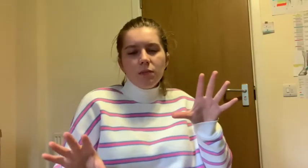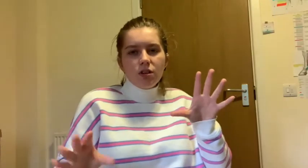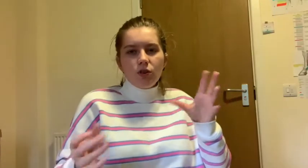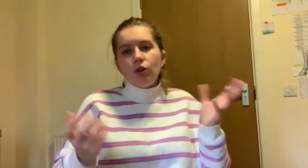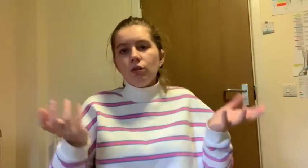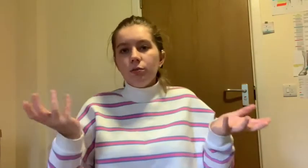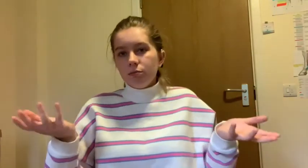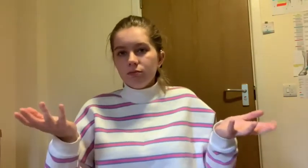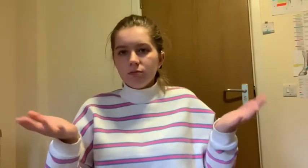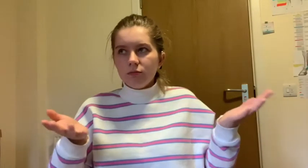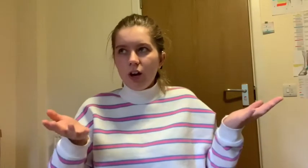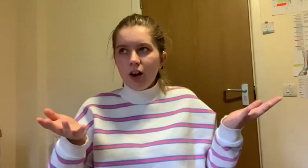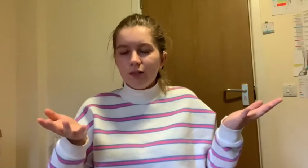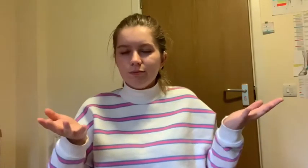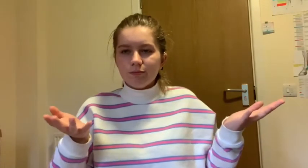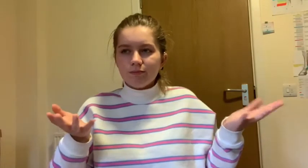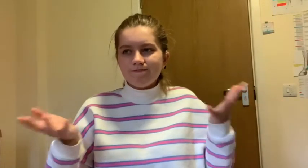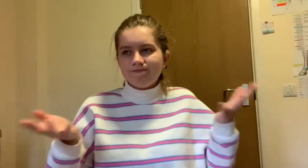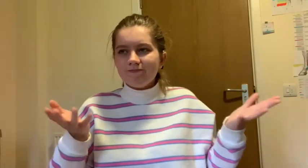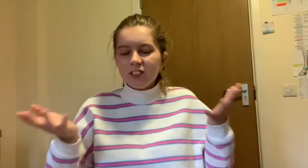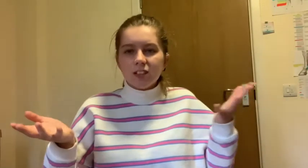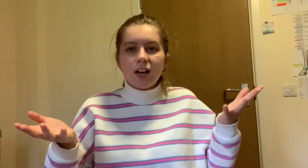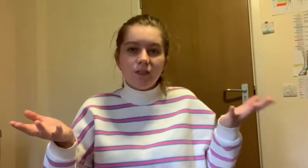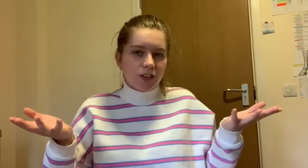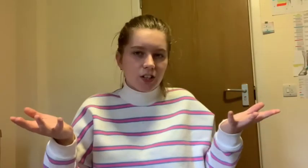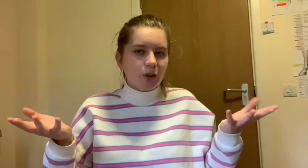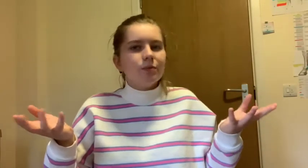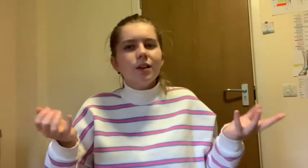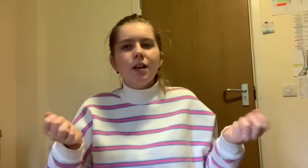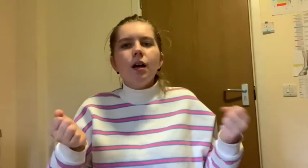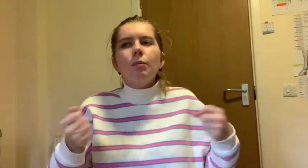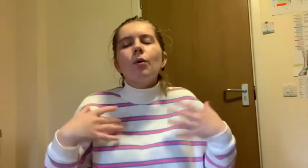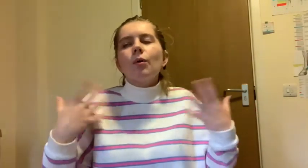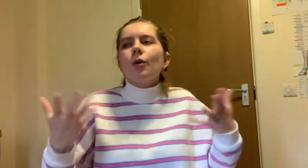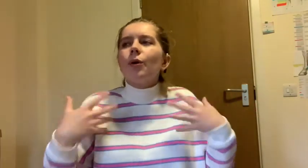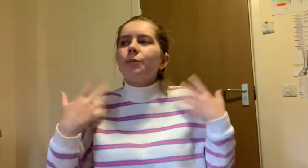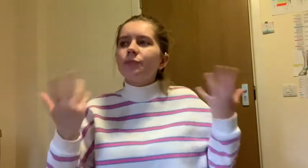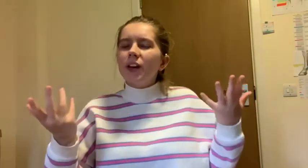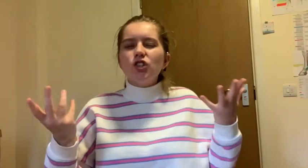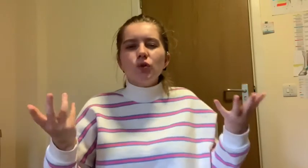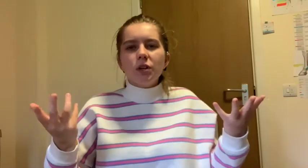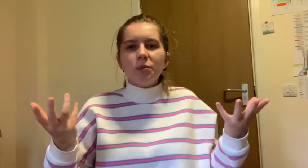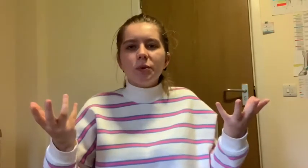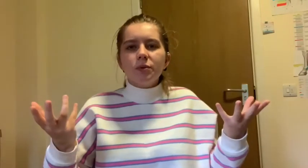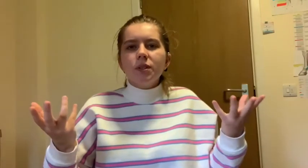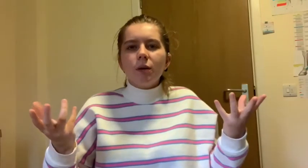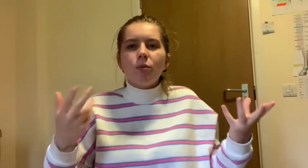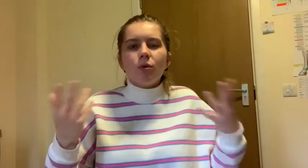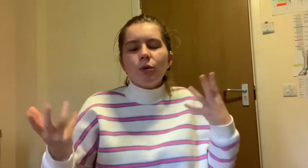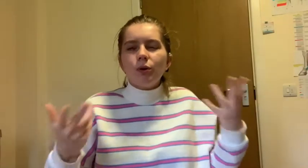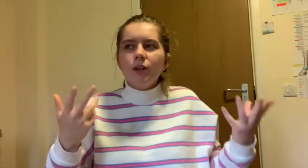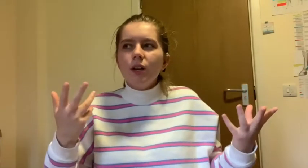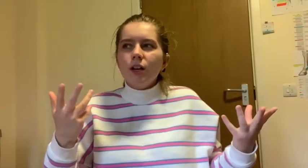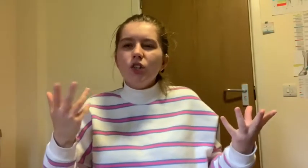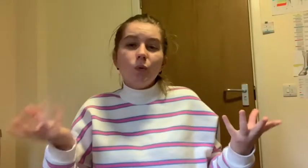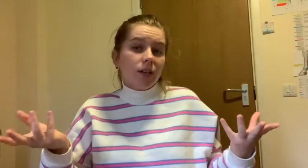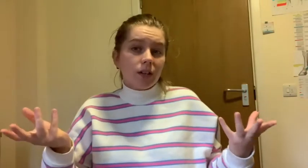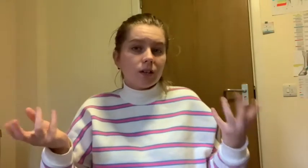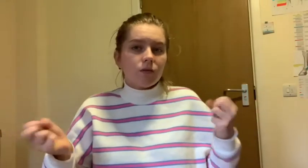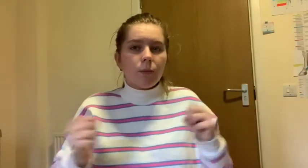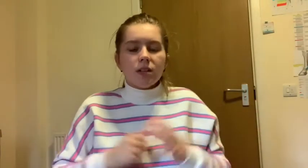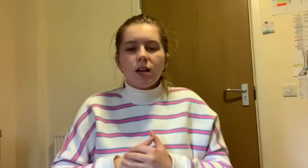to make your signing video more enjoyable and more unique if that makes sense?